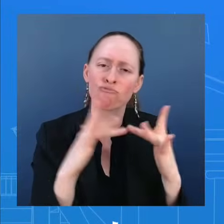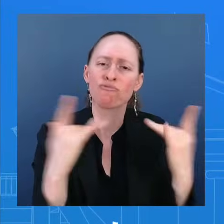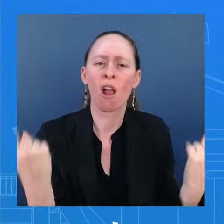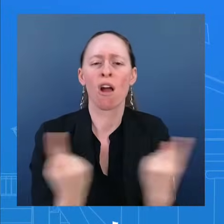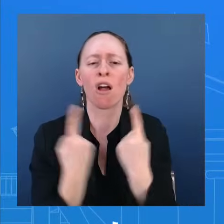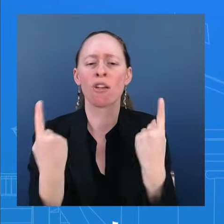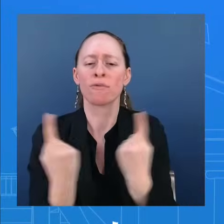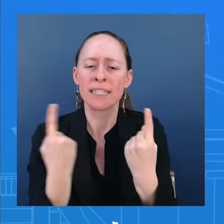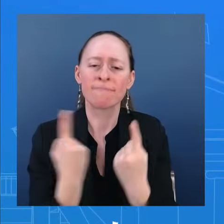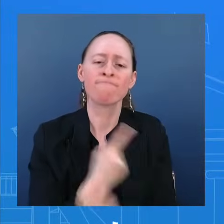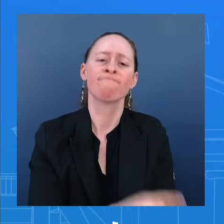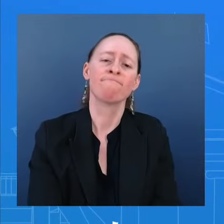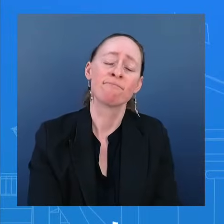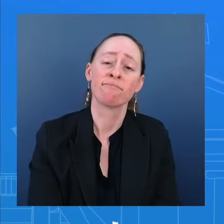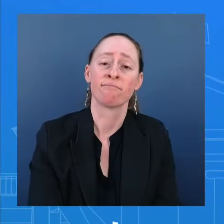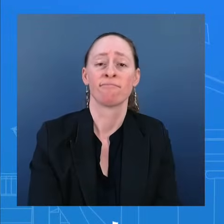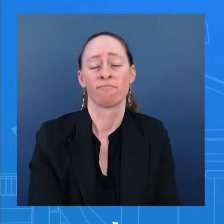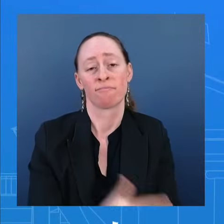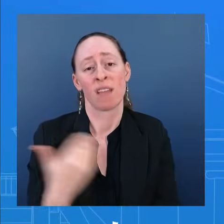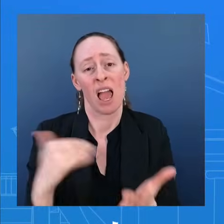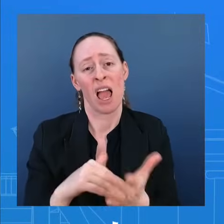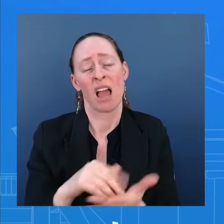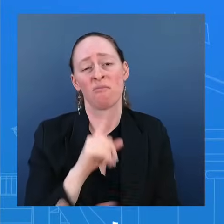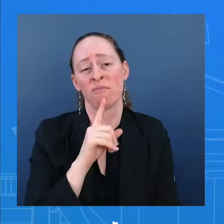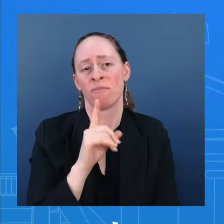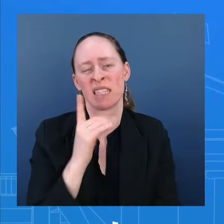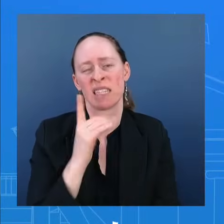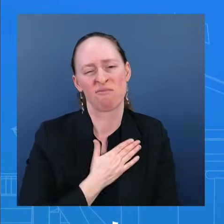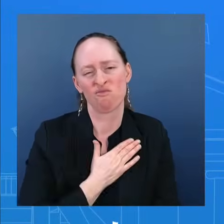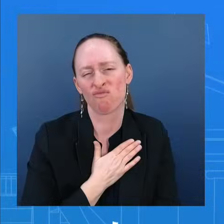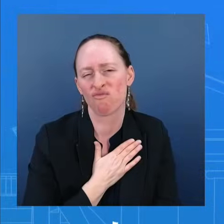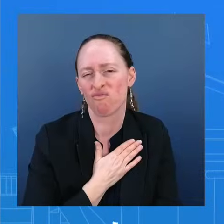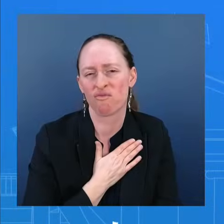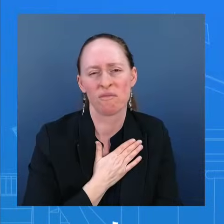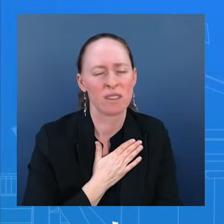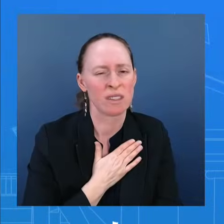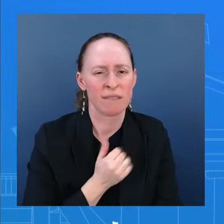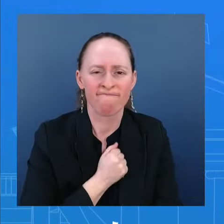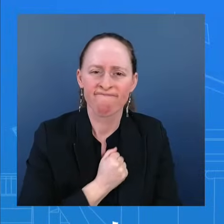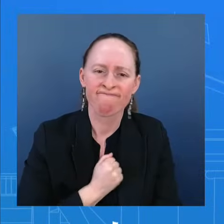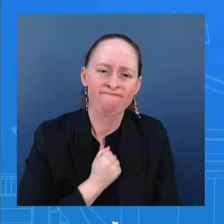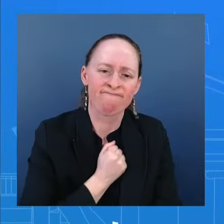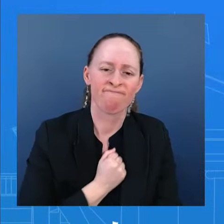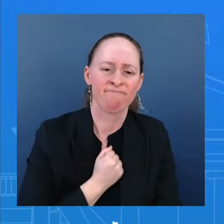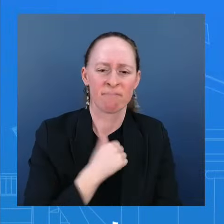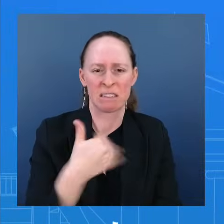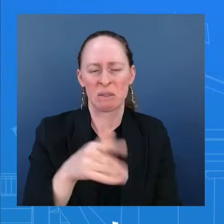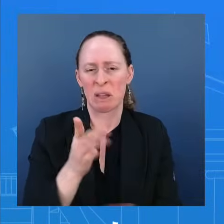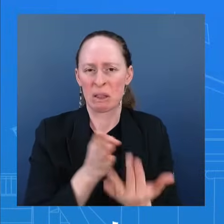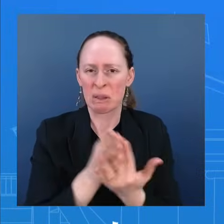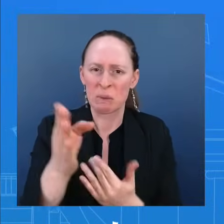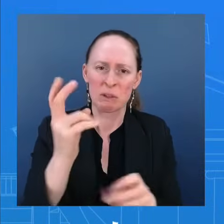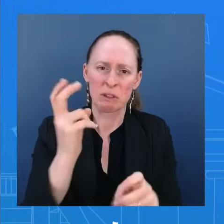Our hearts go out to them as they are dealing with an incredibly, incredibly difficult time. All right. Thanks, everybody. The Press: Thank you.